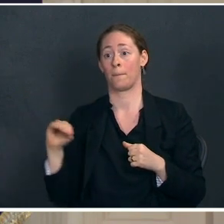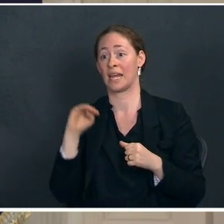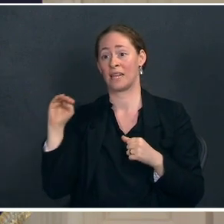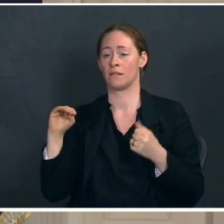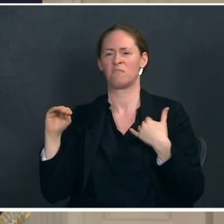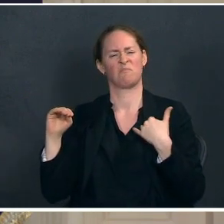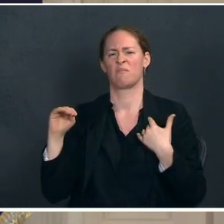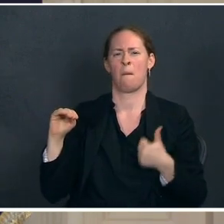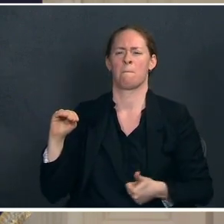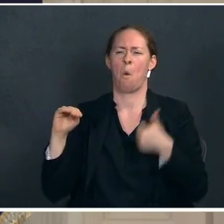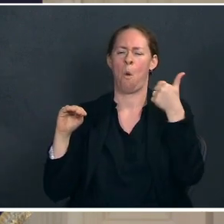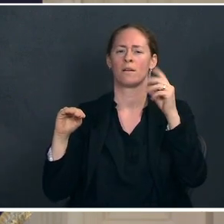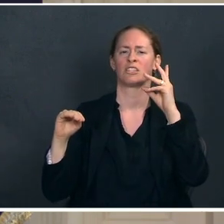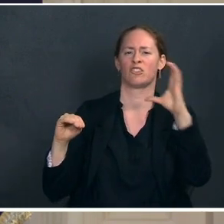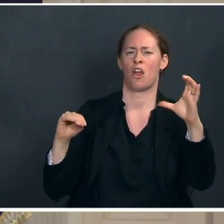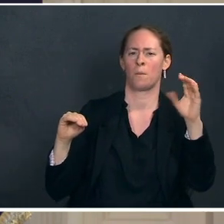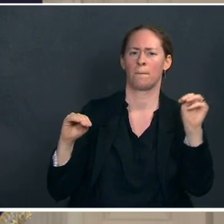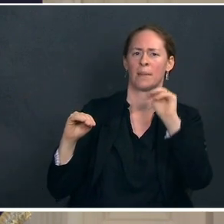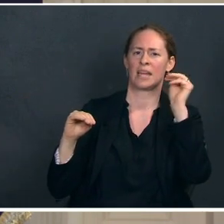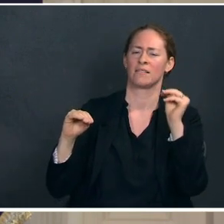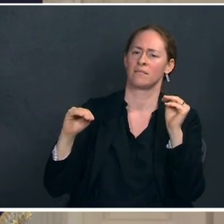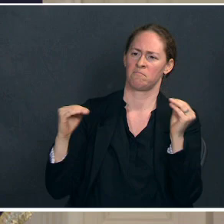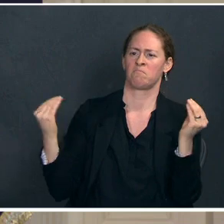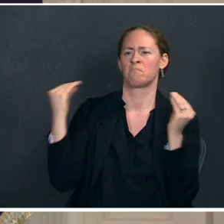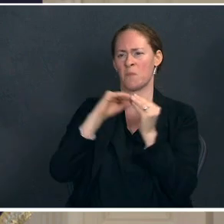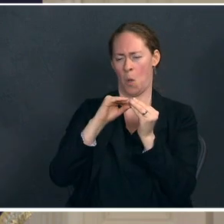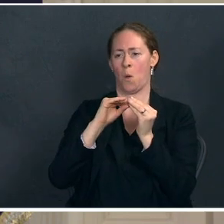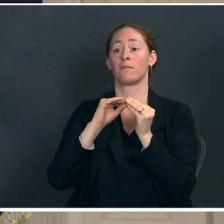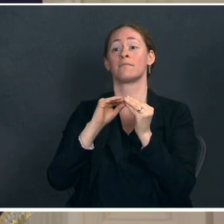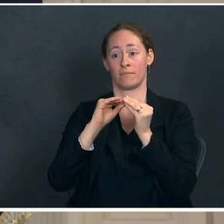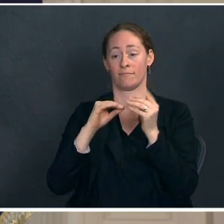This is enough vaccine to fully vaccinate 300 Americans